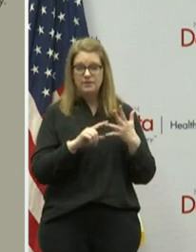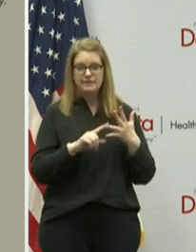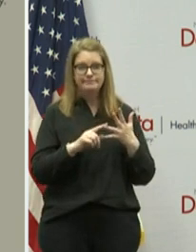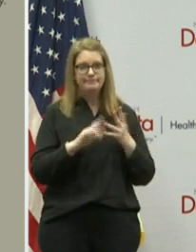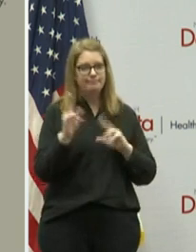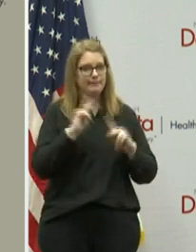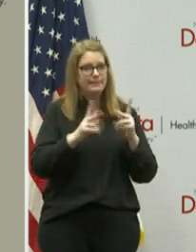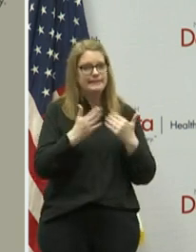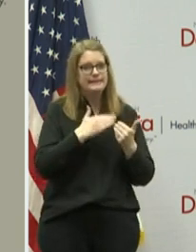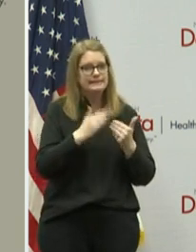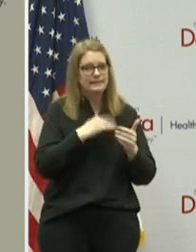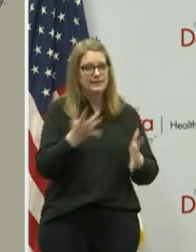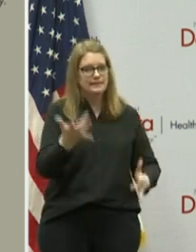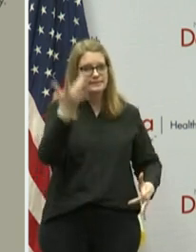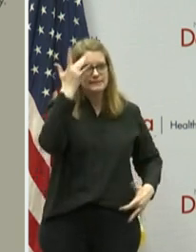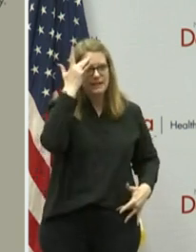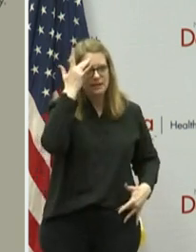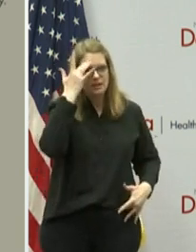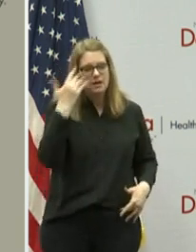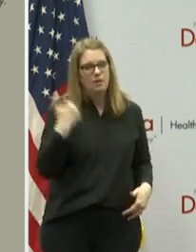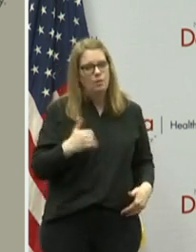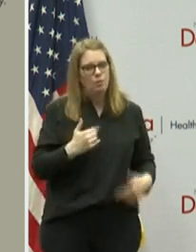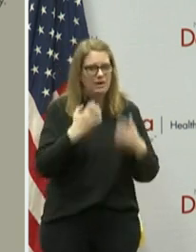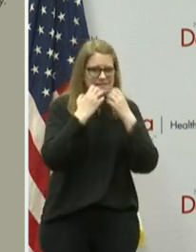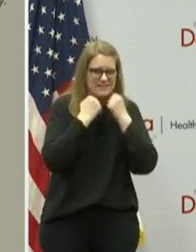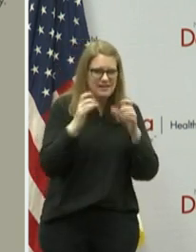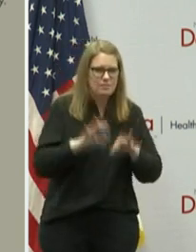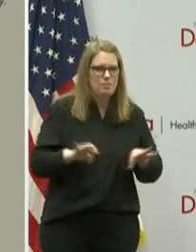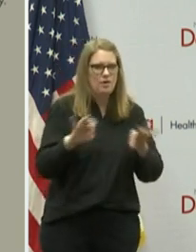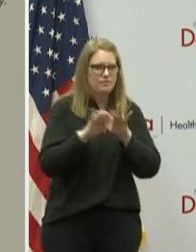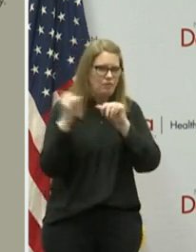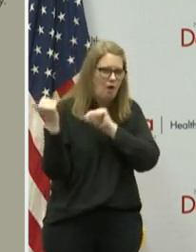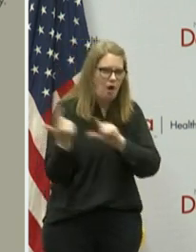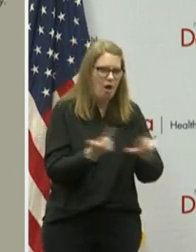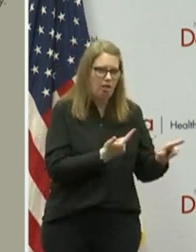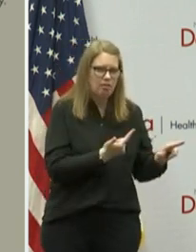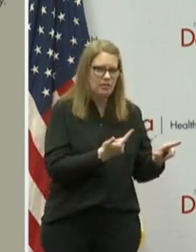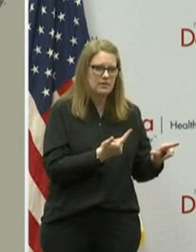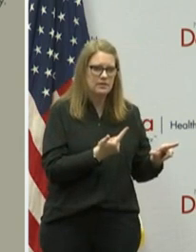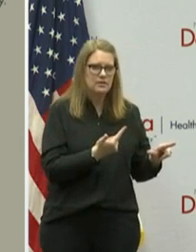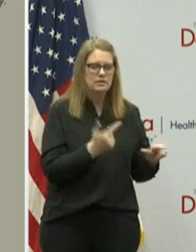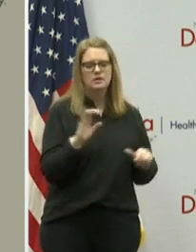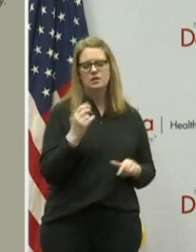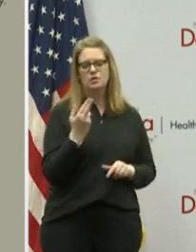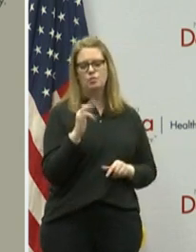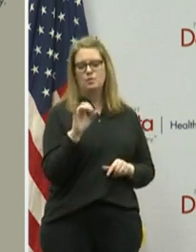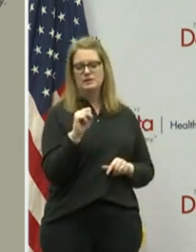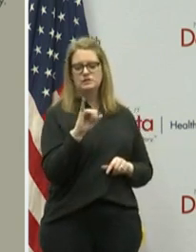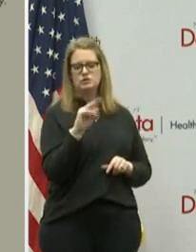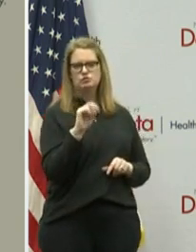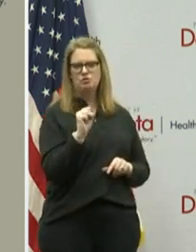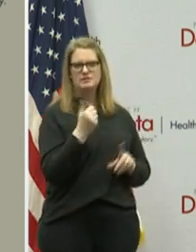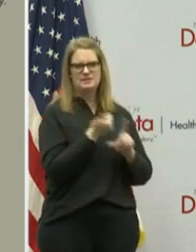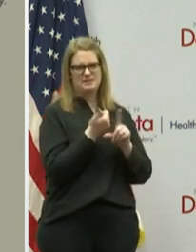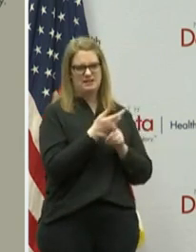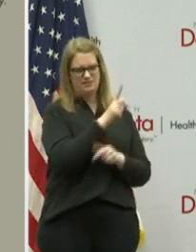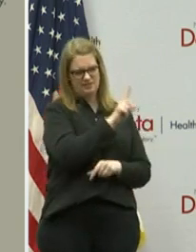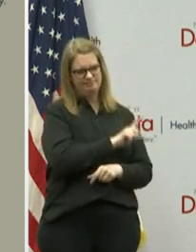PATH TOWARDS OPENING UP. NUMBER 4 ON THE LIST IS PROTECTION FOR MOST VULNERABLE, WHICH IS IMPORTANT FOR EACH AND